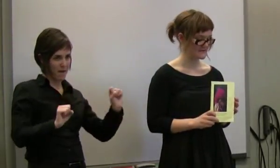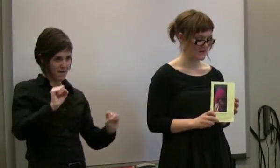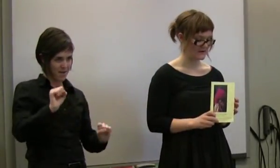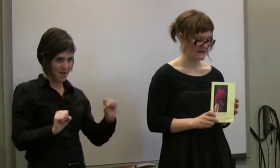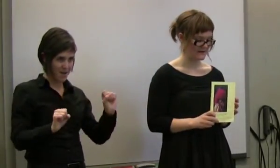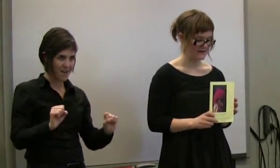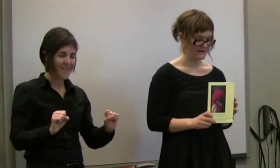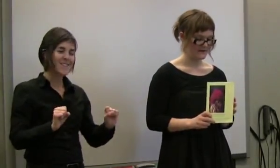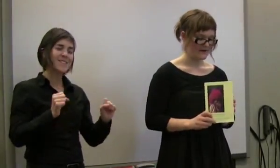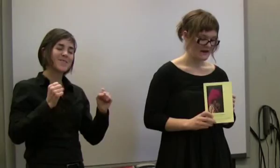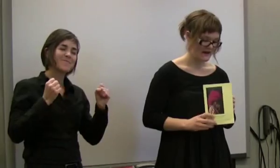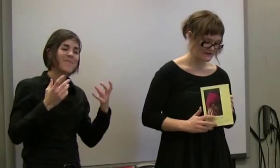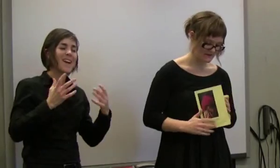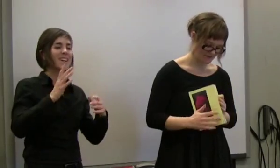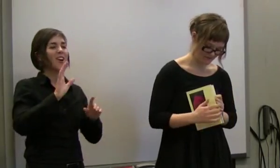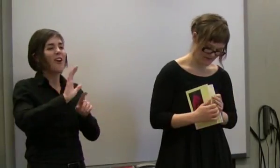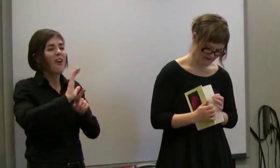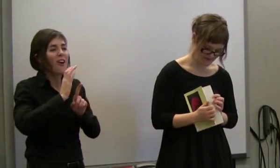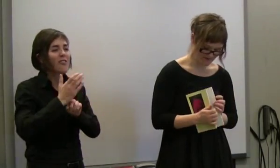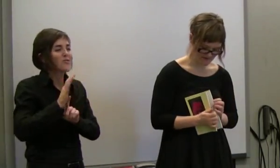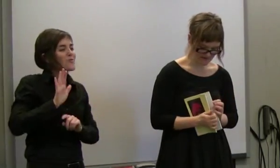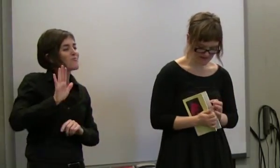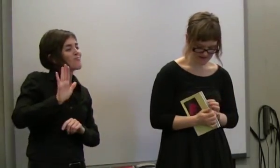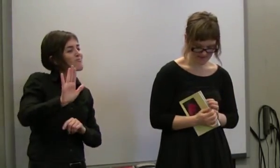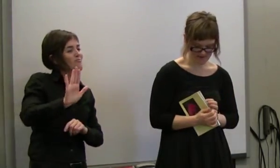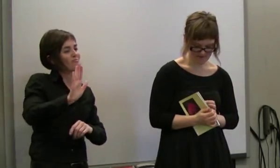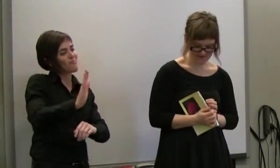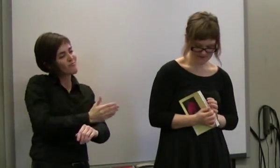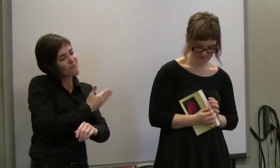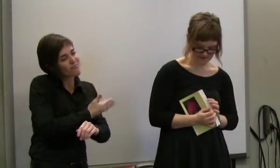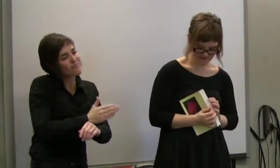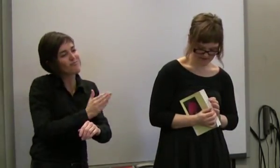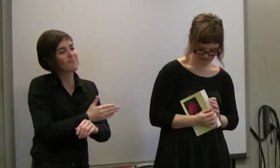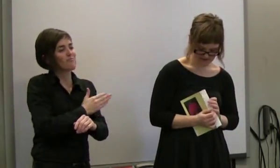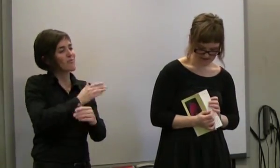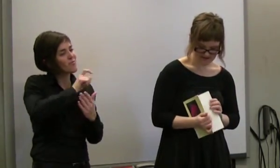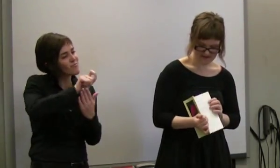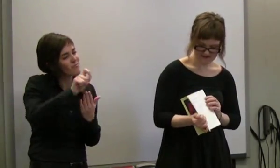It is interesting because the story